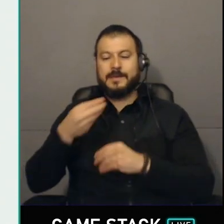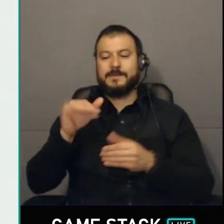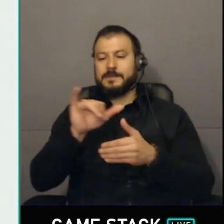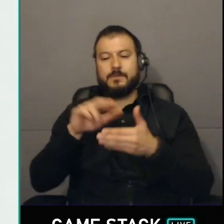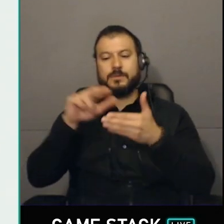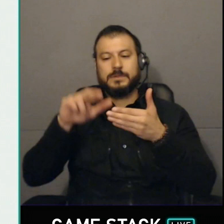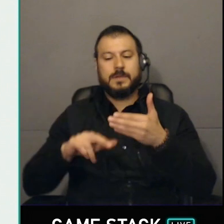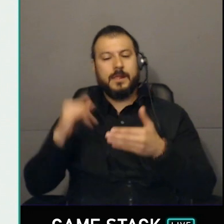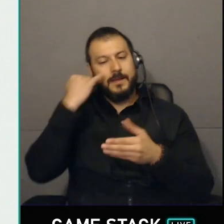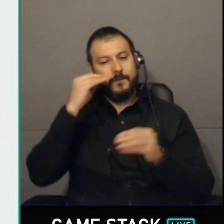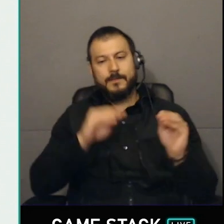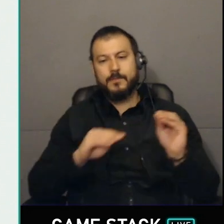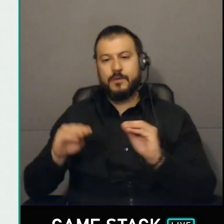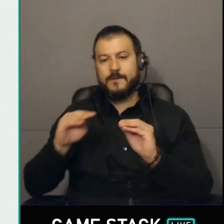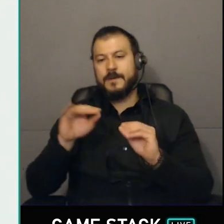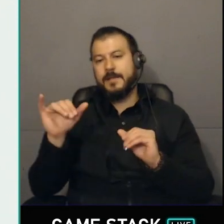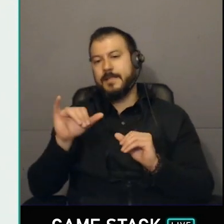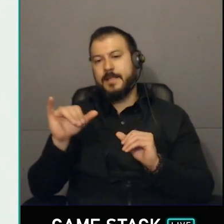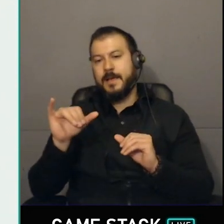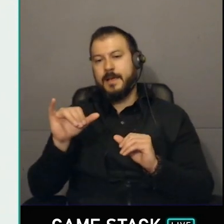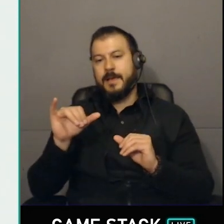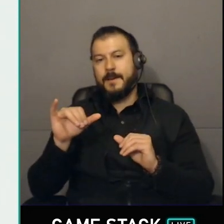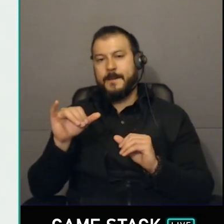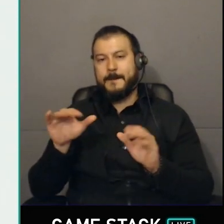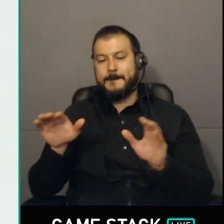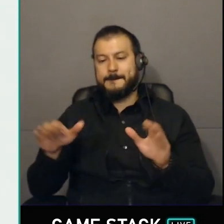we're moving like a block of boxes on a palloquin or a